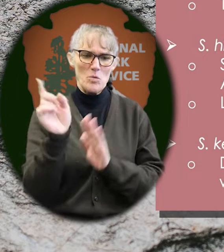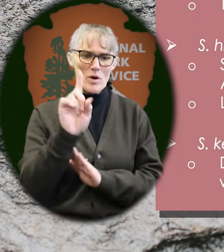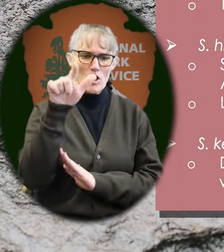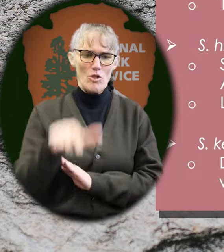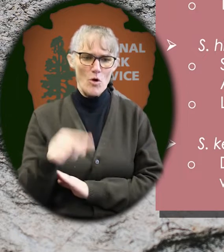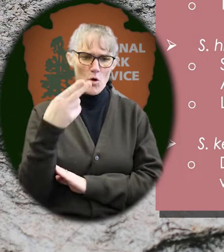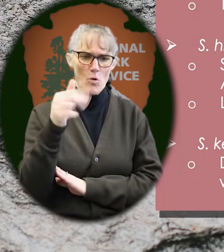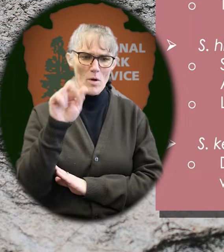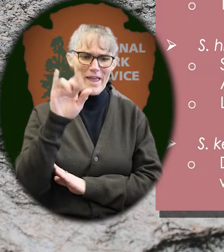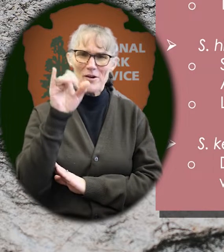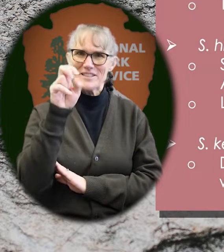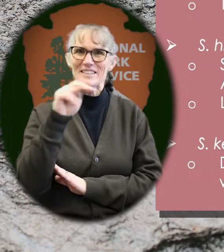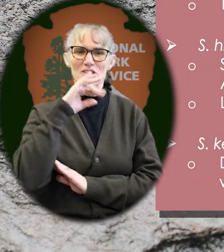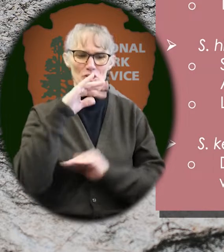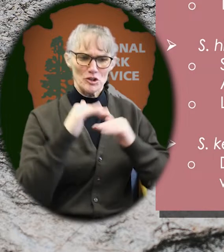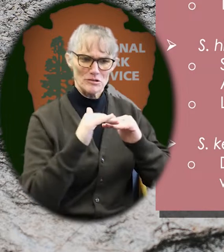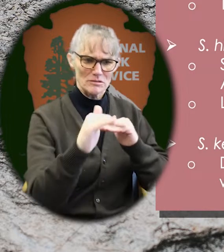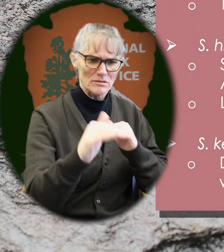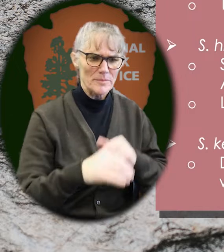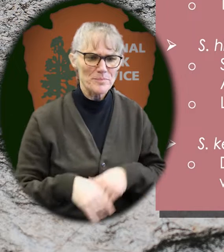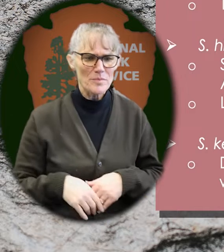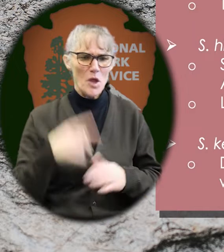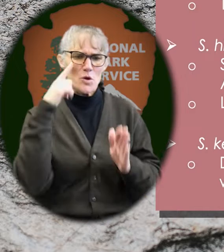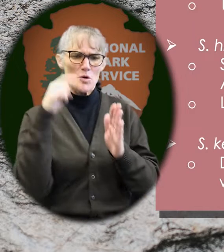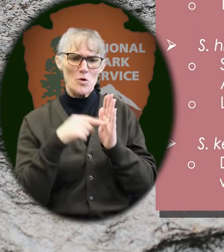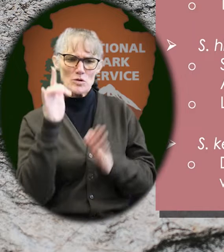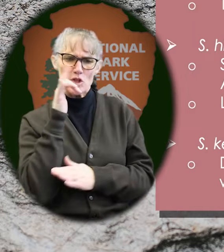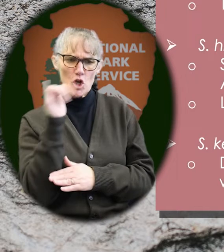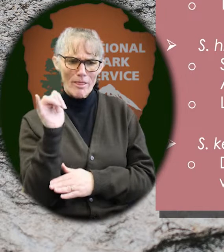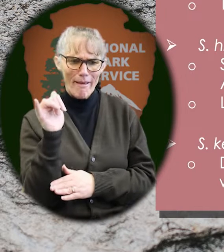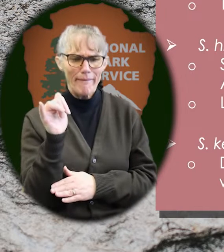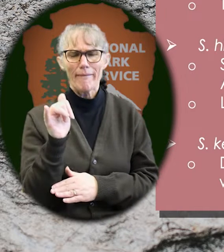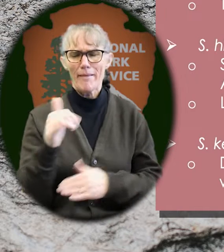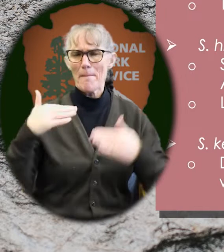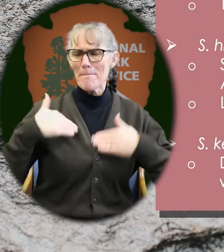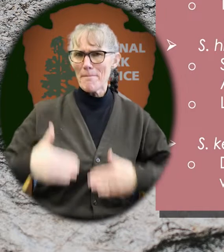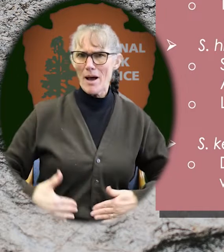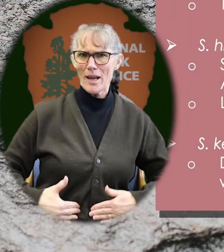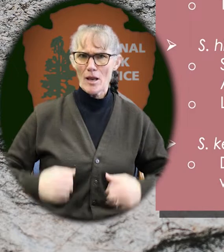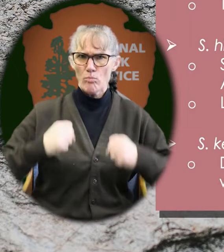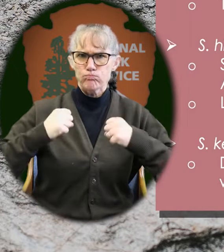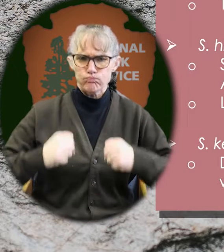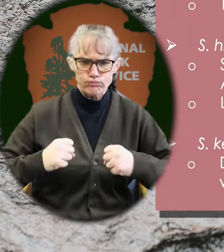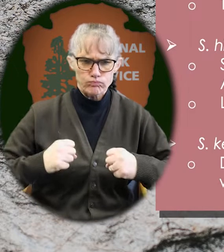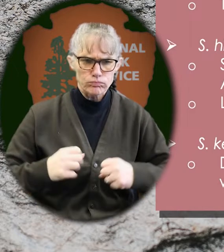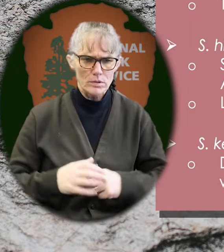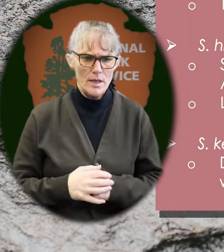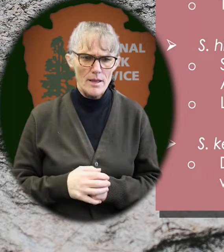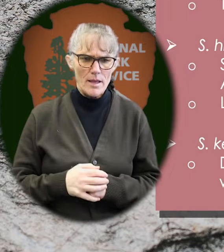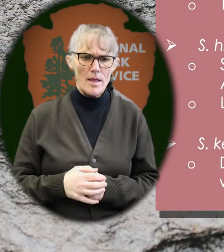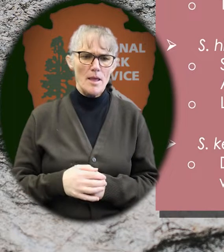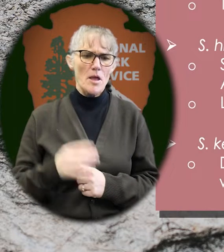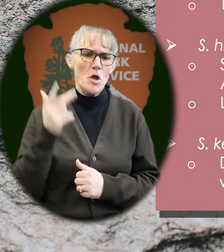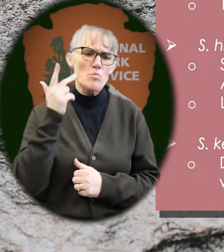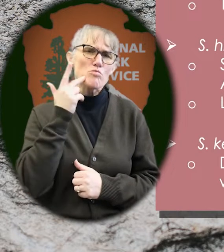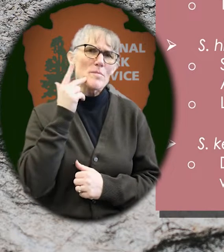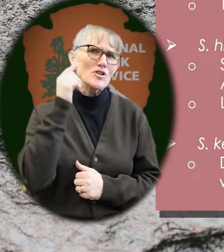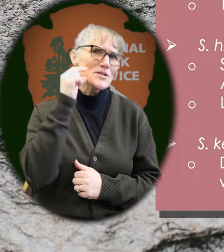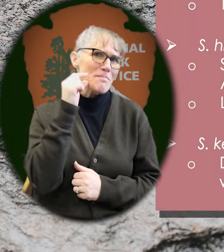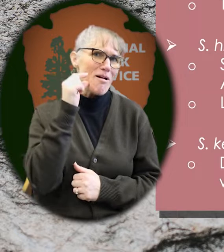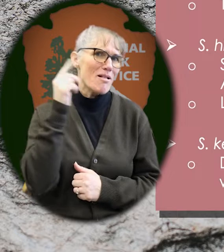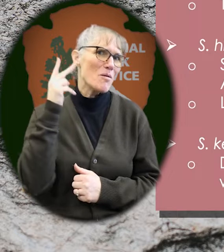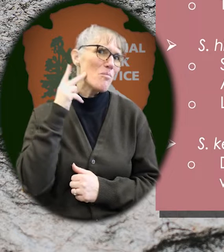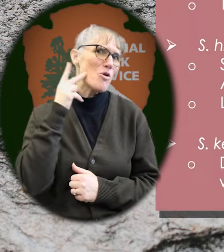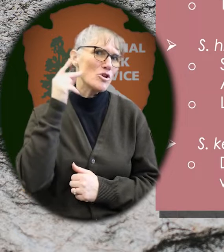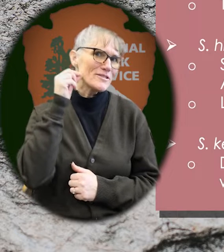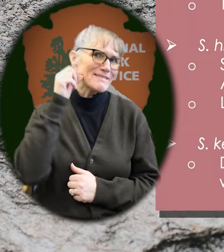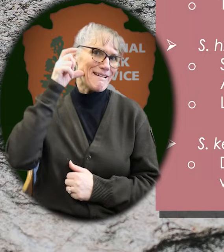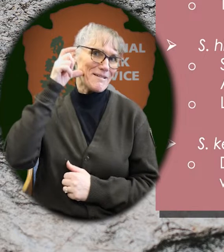And some of the defining characters of this species in particular are said to be its larger size, smaller premolars and taller molars